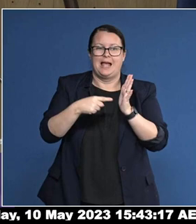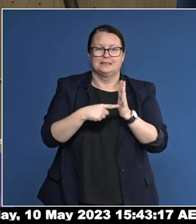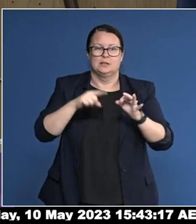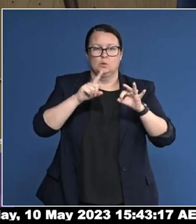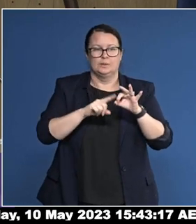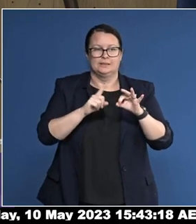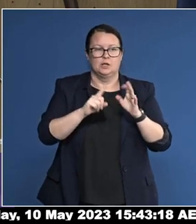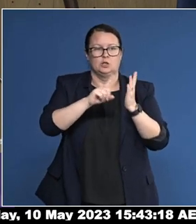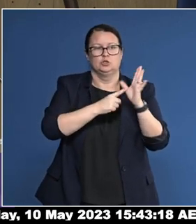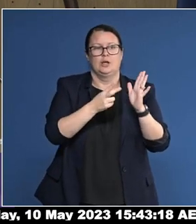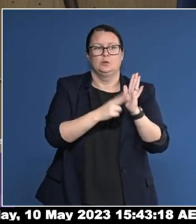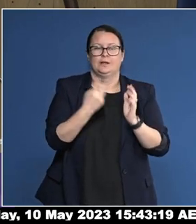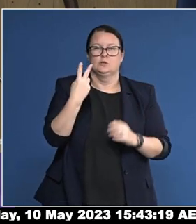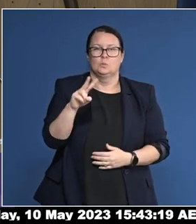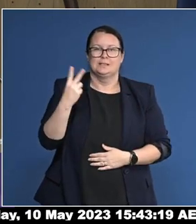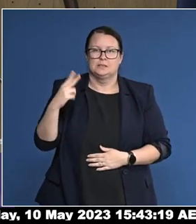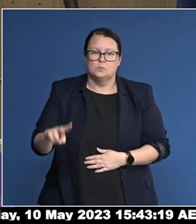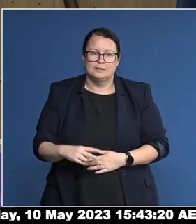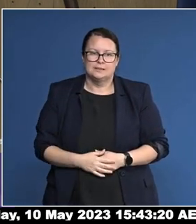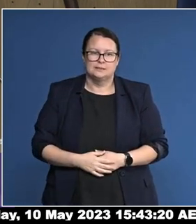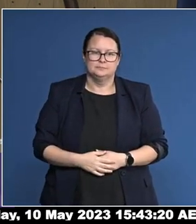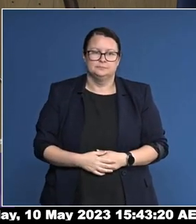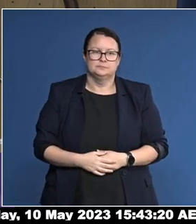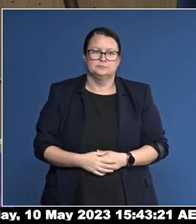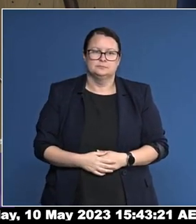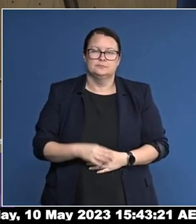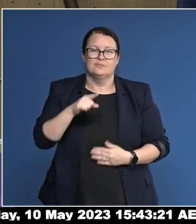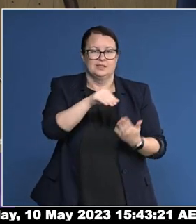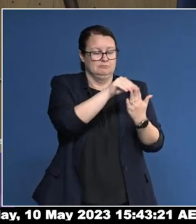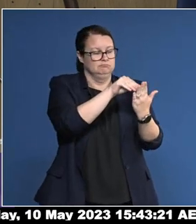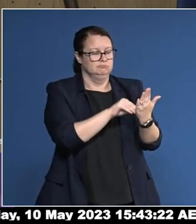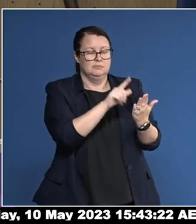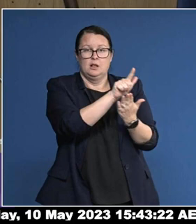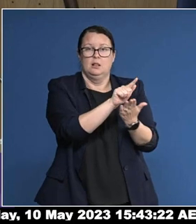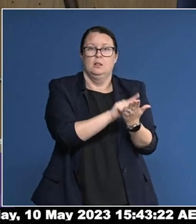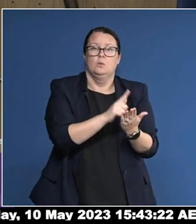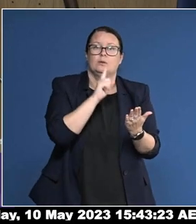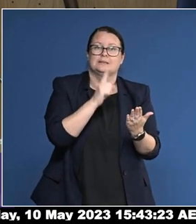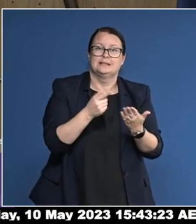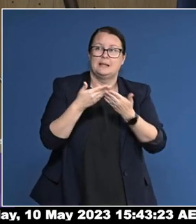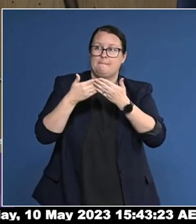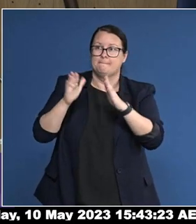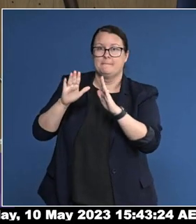2020. The Act imposes obligations on public authorities to make decisions and act